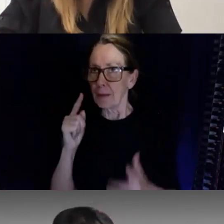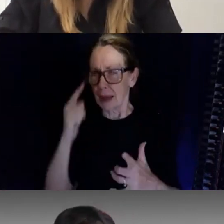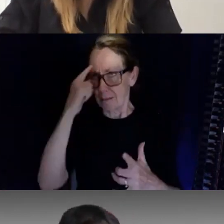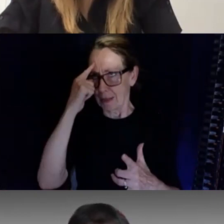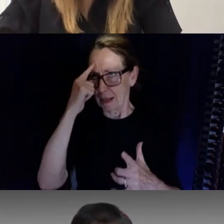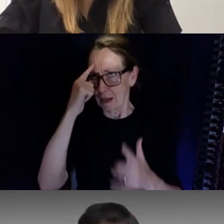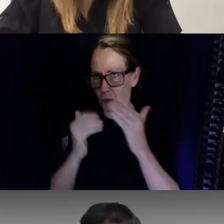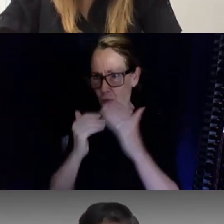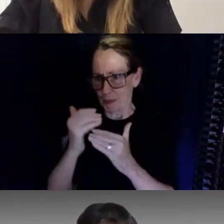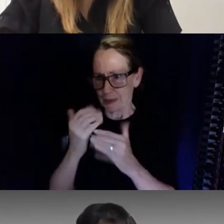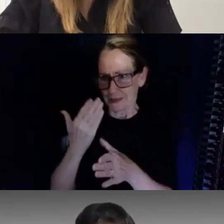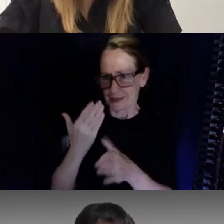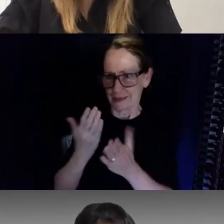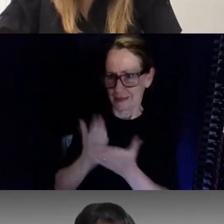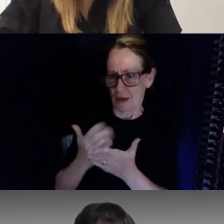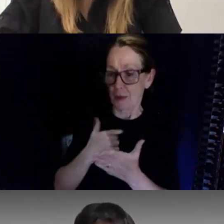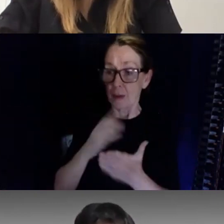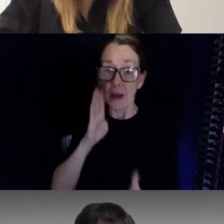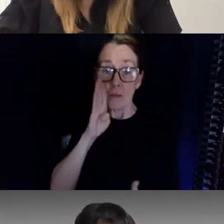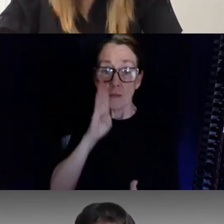HOPEFULLY THIS WILL HAVE A PRETTY FAR REACH. >> BRETT HAYES: YEAH.